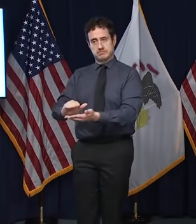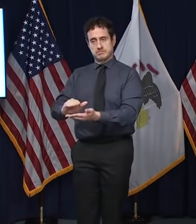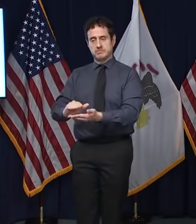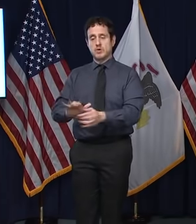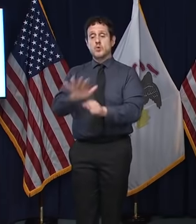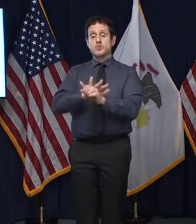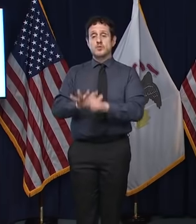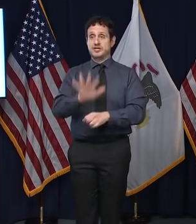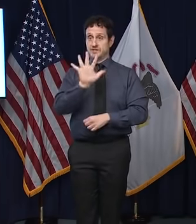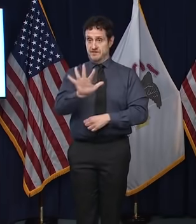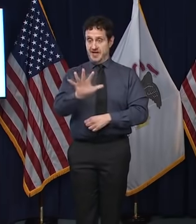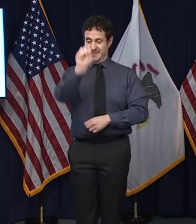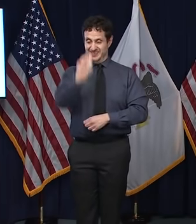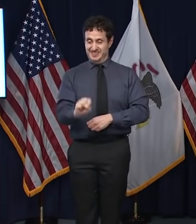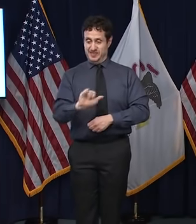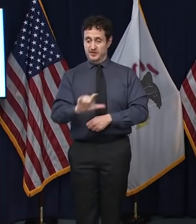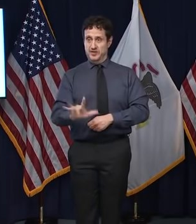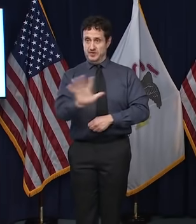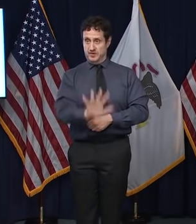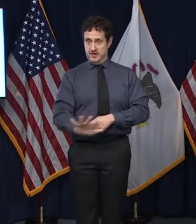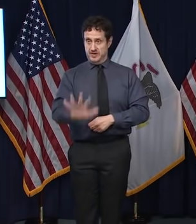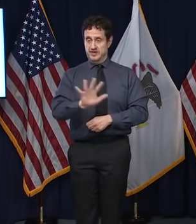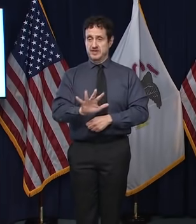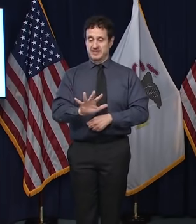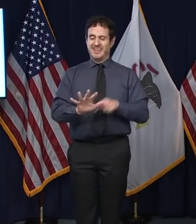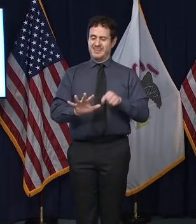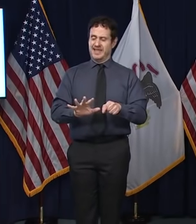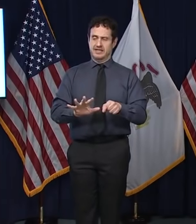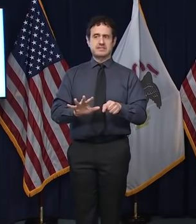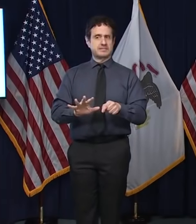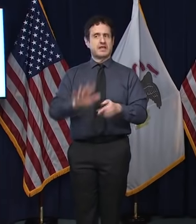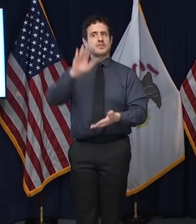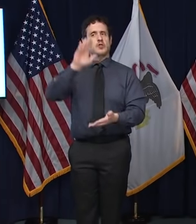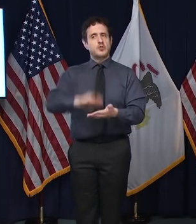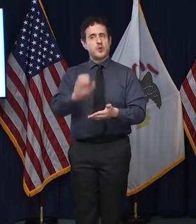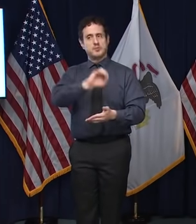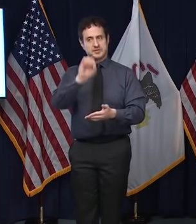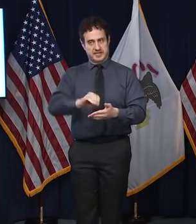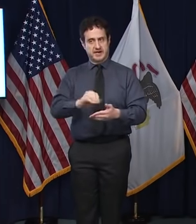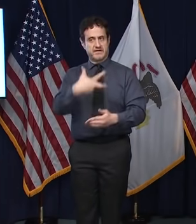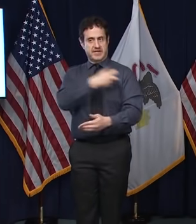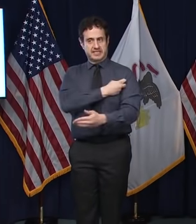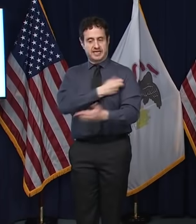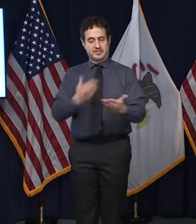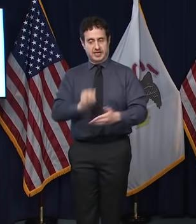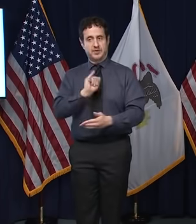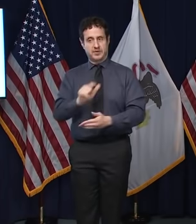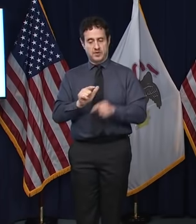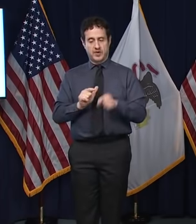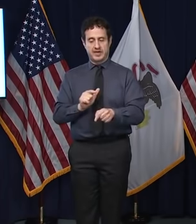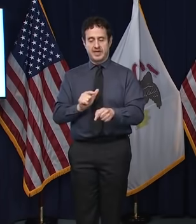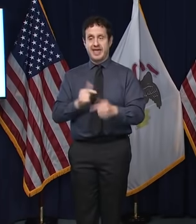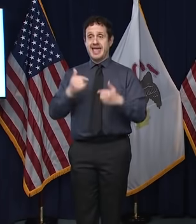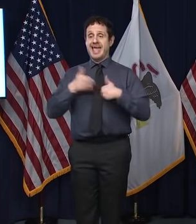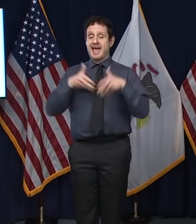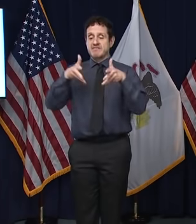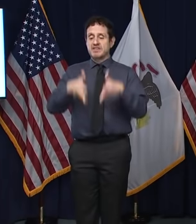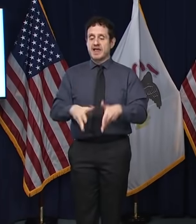lowest In region five southern